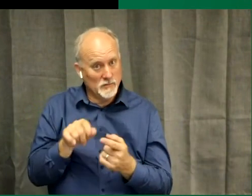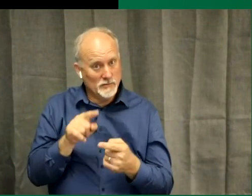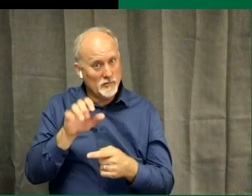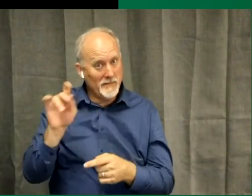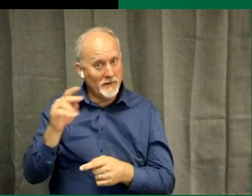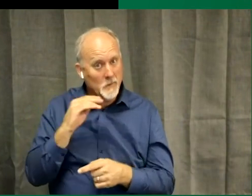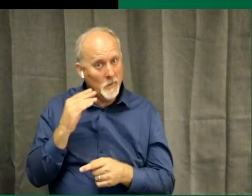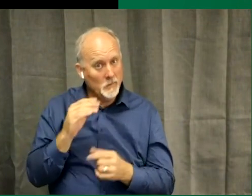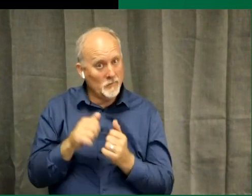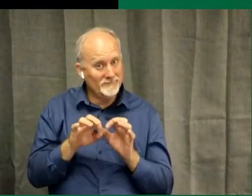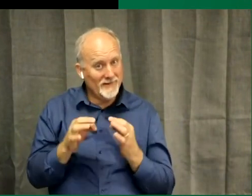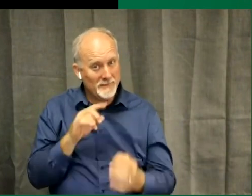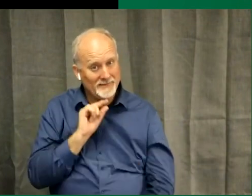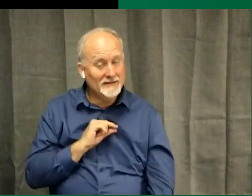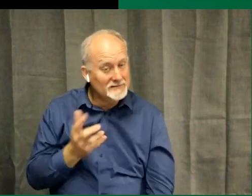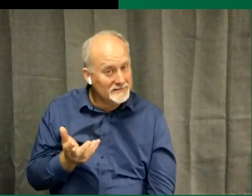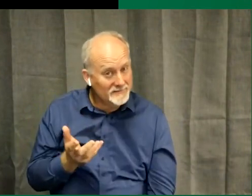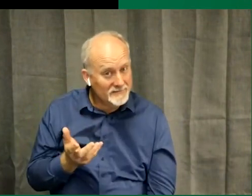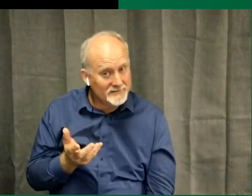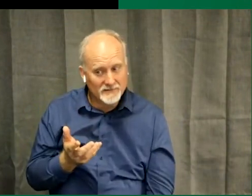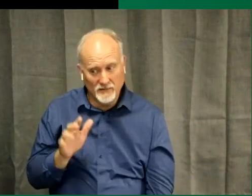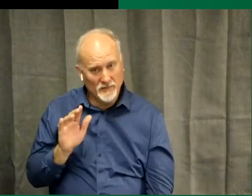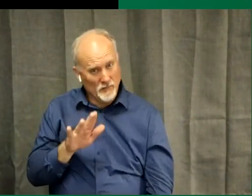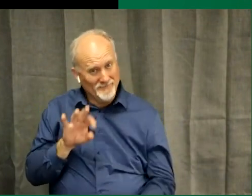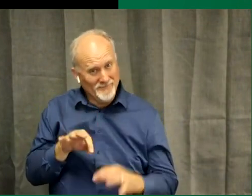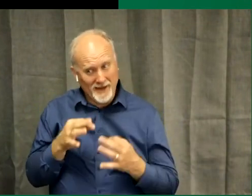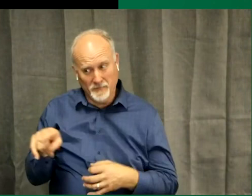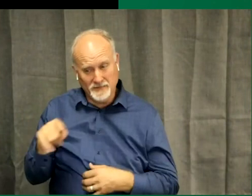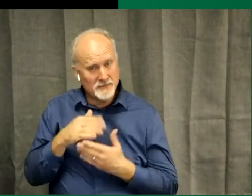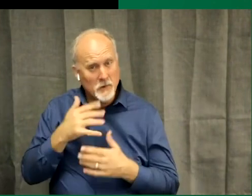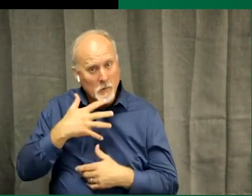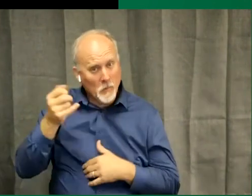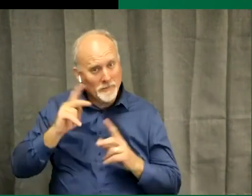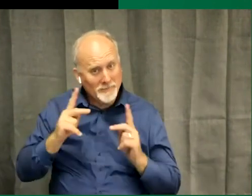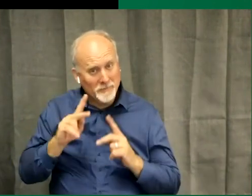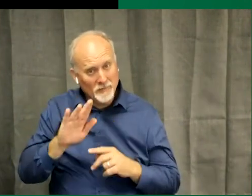your families for thanksgiving your families that have older members of the family that are at risk